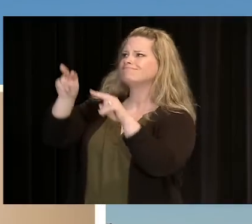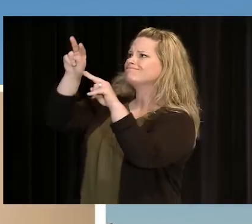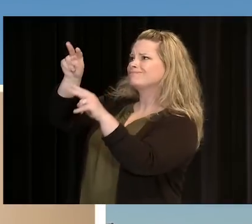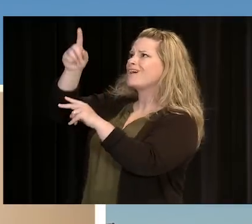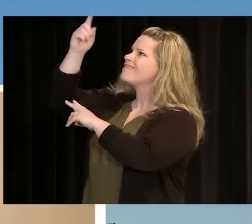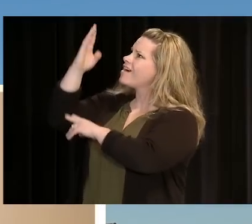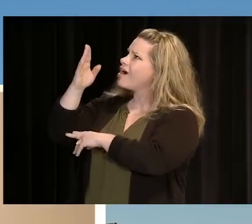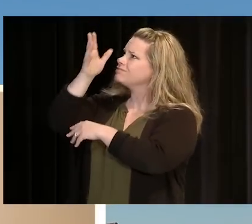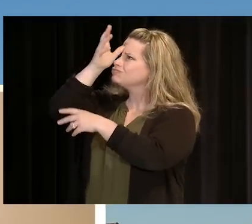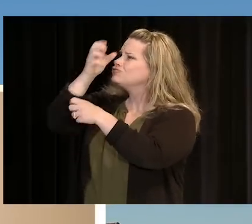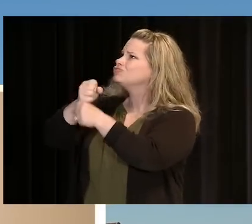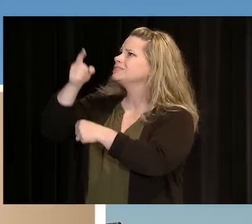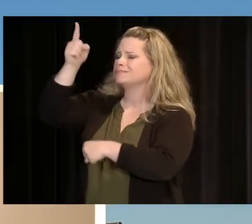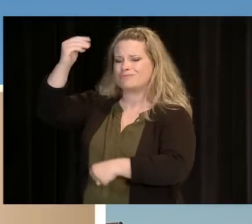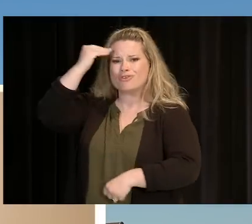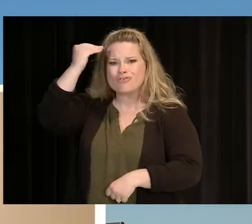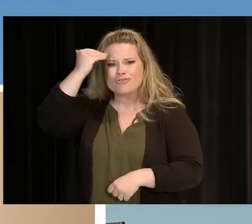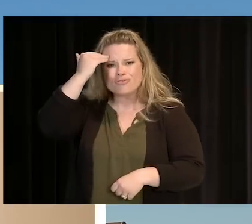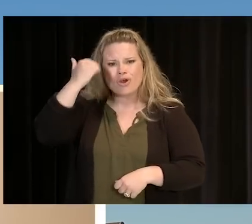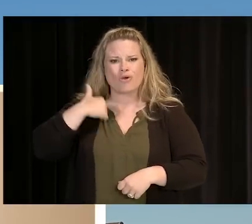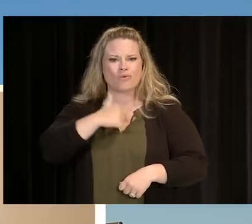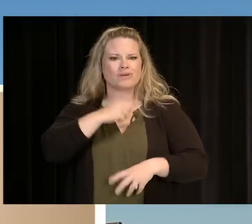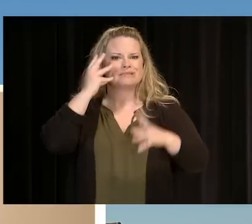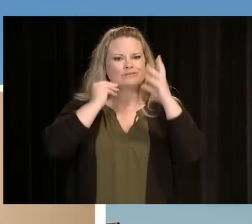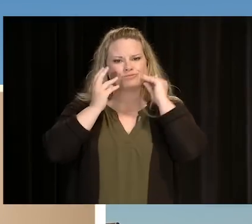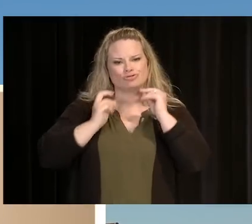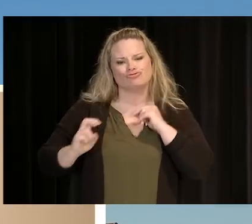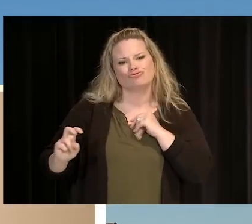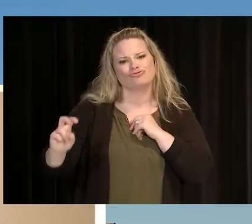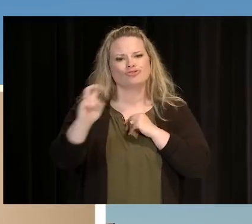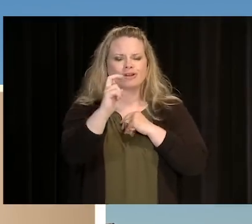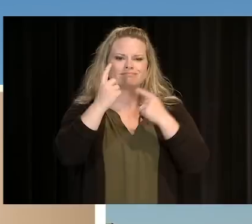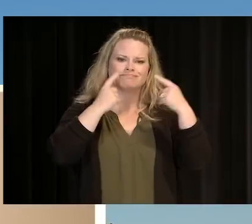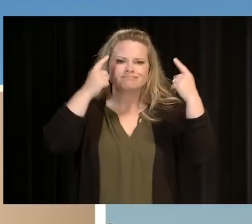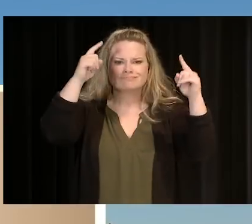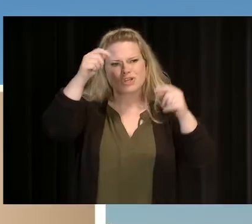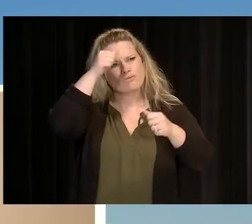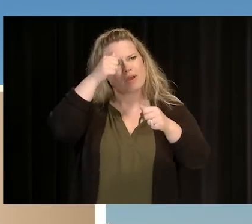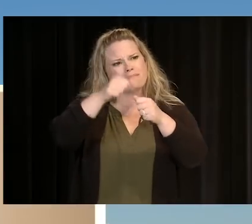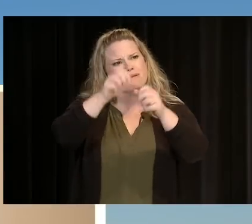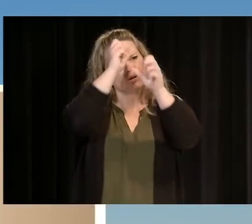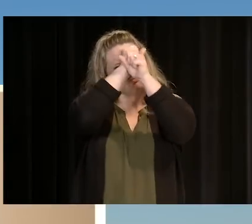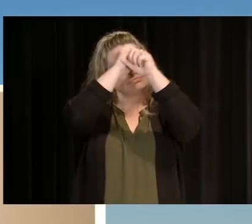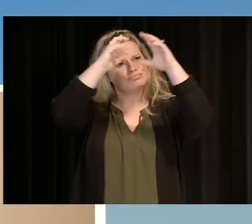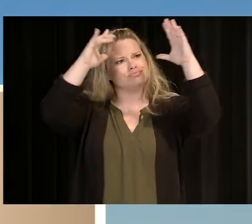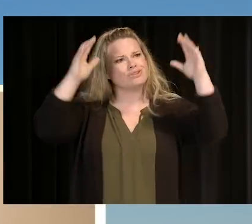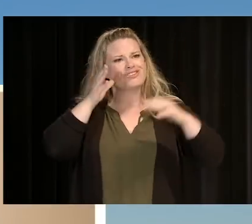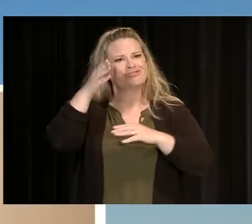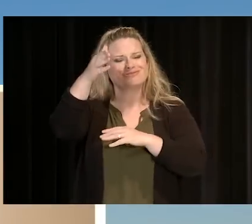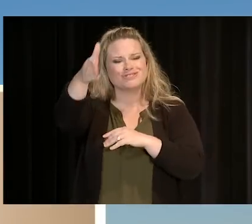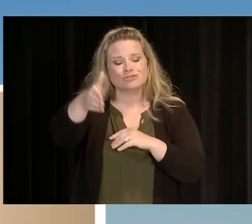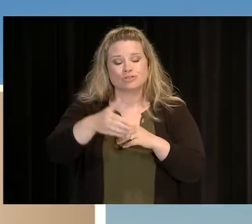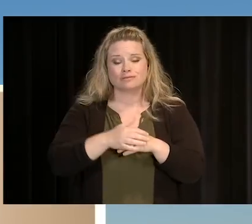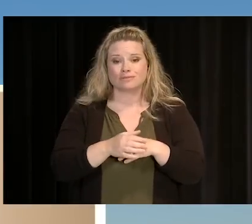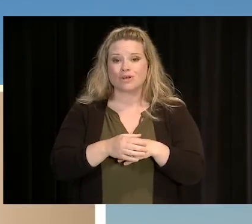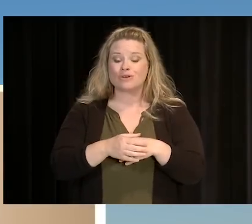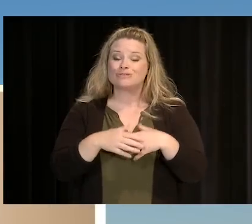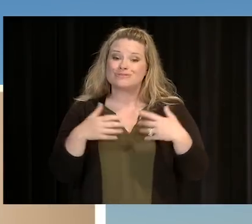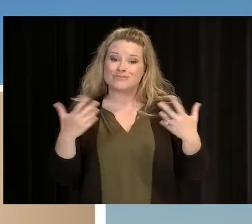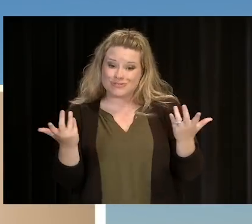AT YOUR FRIENDS, AND LOOK UP TO GOD. BY DOING THIS, REMEMBER HOW WE STARTED THIS JOURNEY IN THE FIRST PLACE, AND WE REMEMBER THE PICTURE WE PAINTED FOR OUR FUTURES.